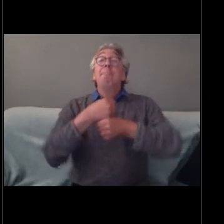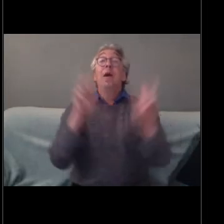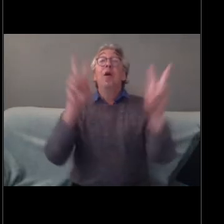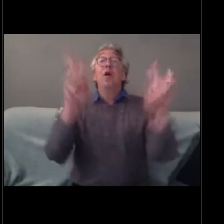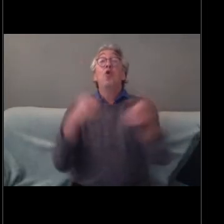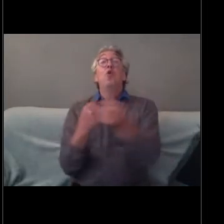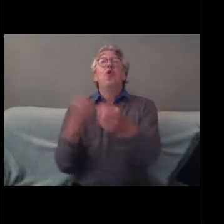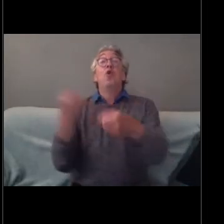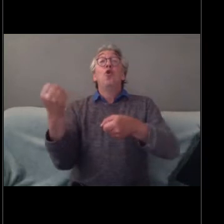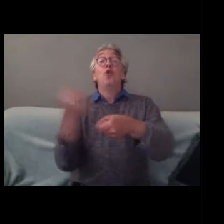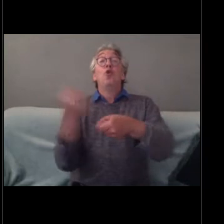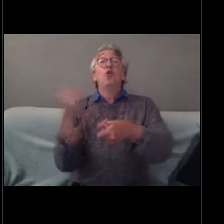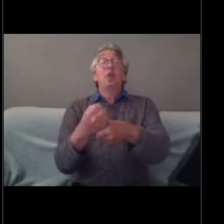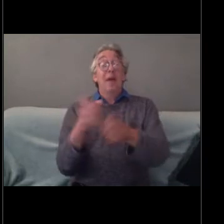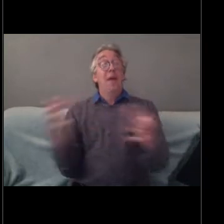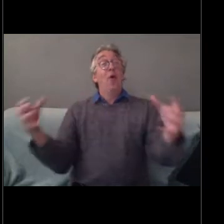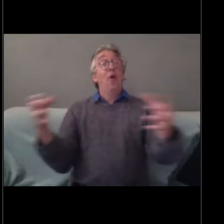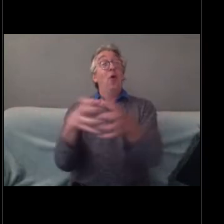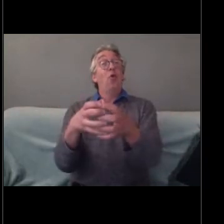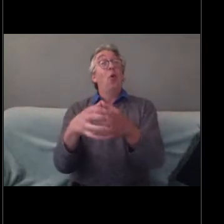It's easy to Google.